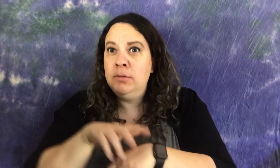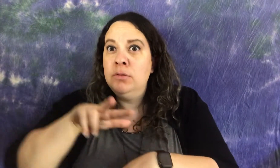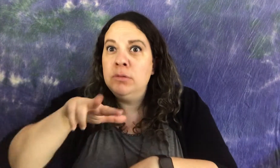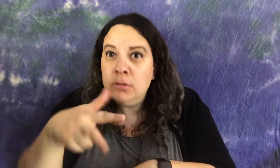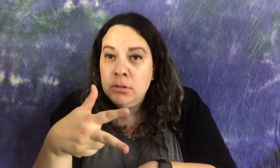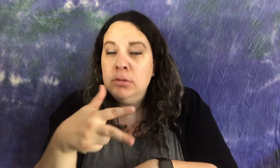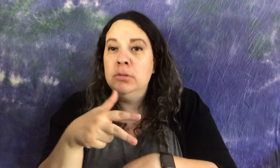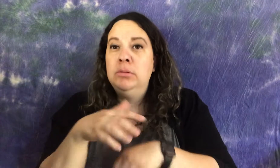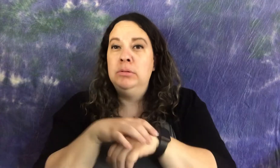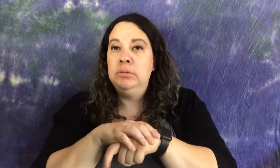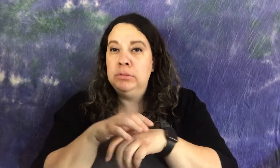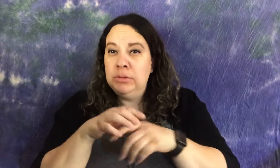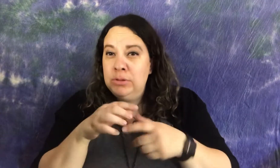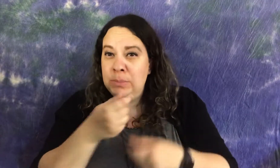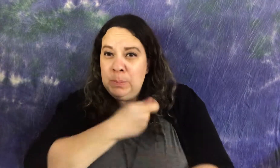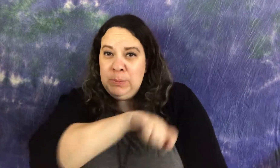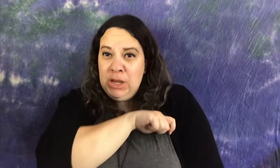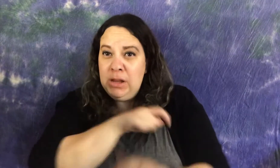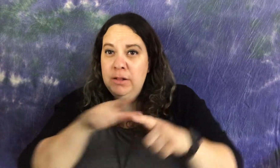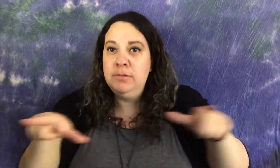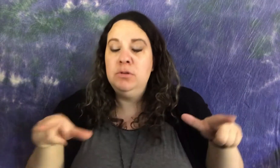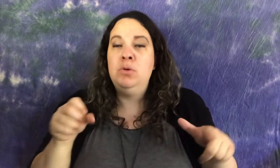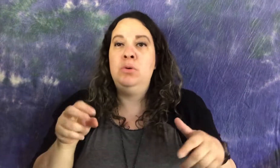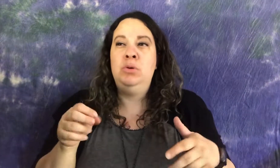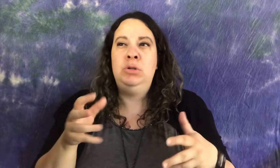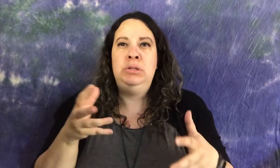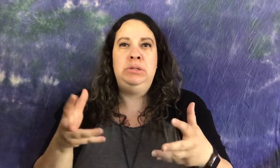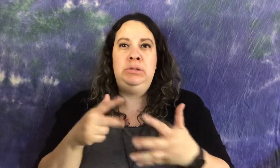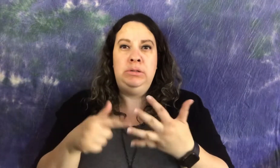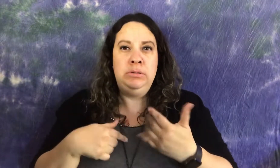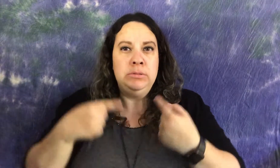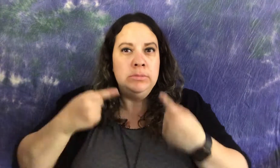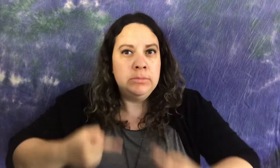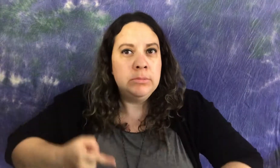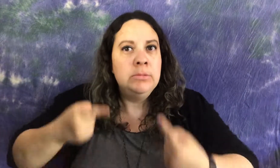My third language is Spanish, but I struggle with it